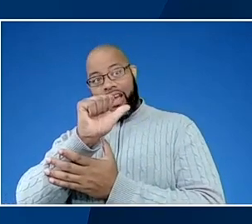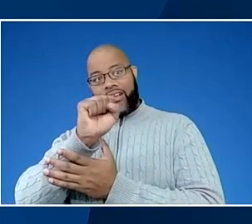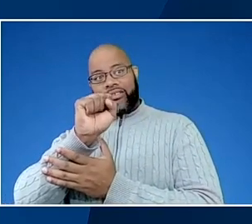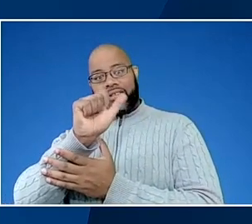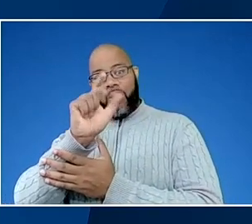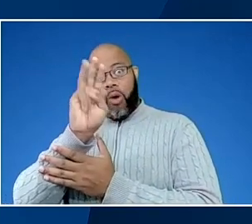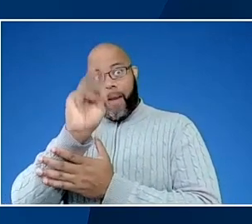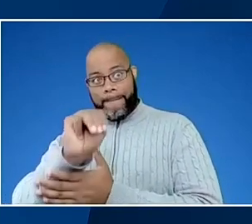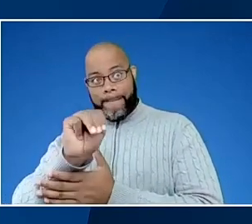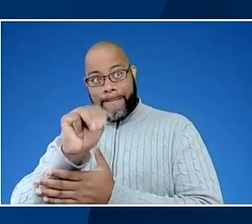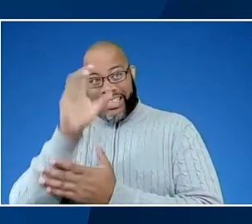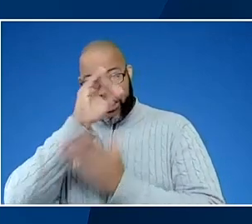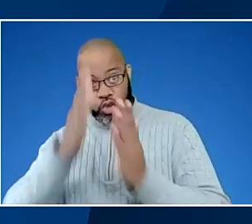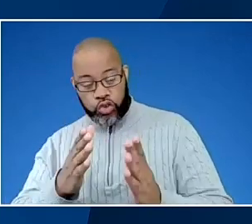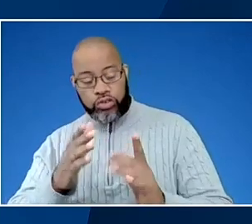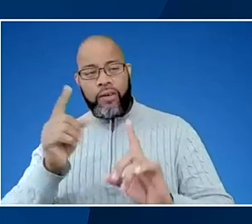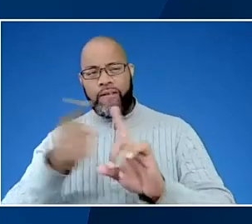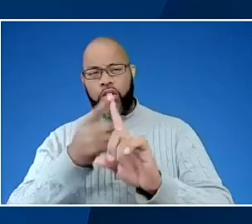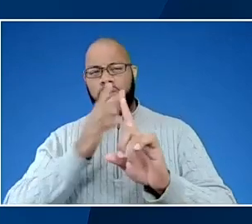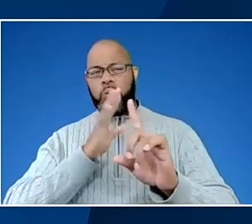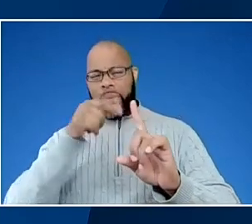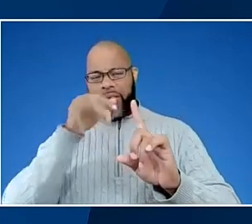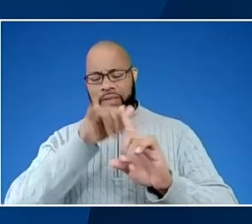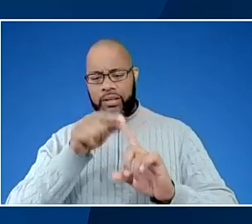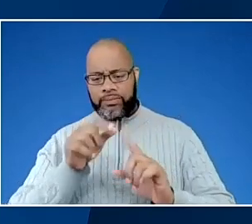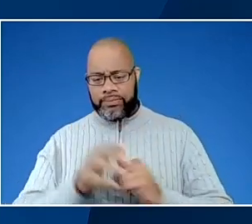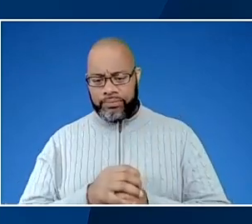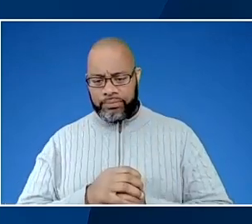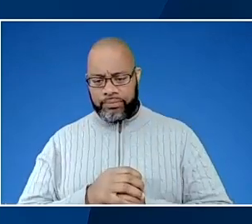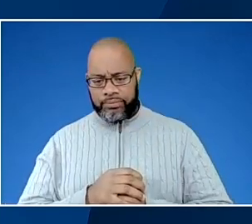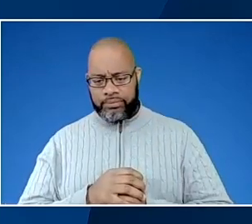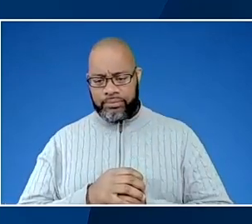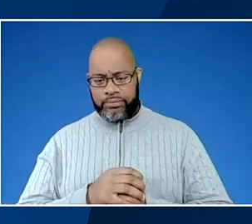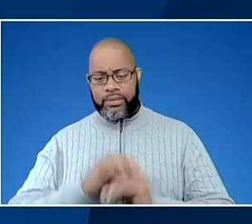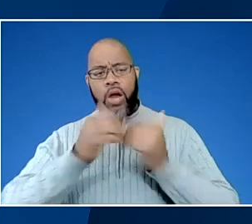talked a little bit in the first session about how the Department interprets